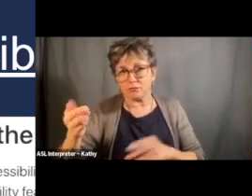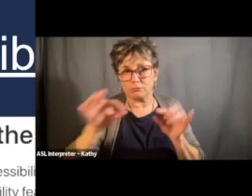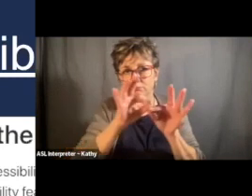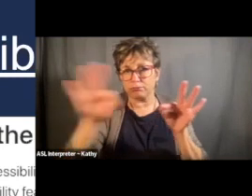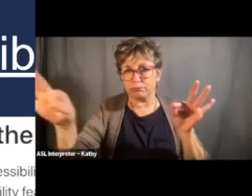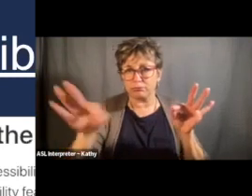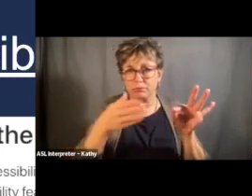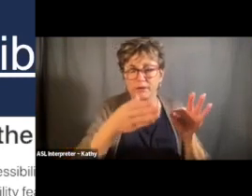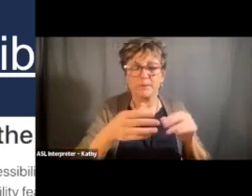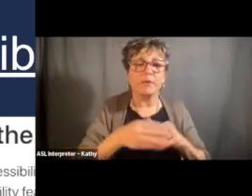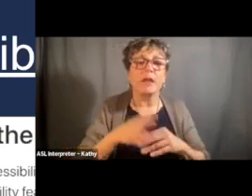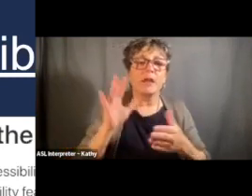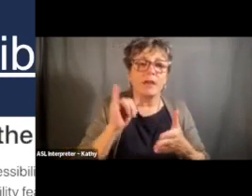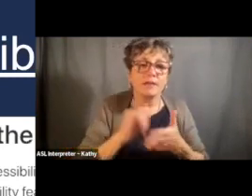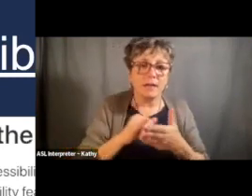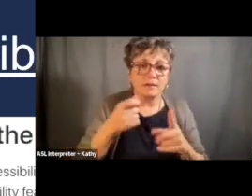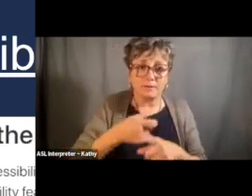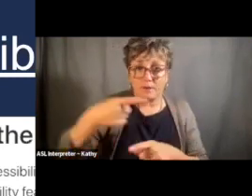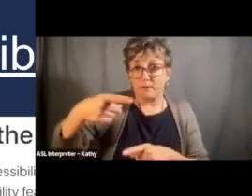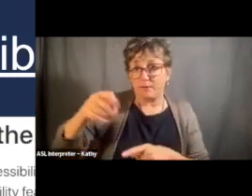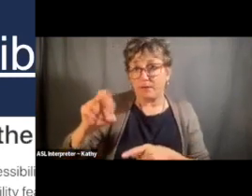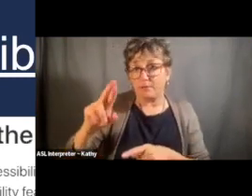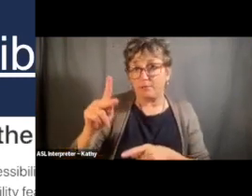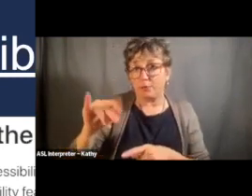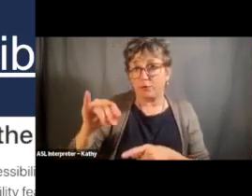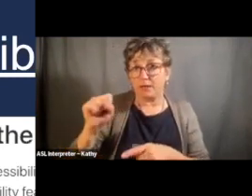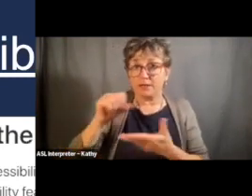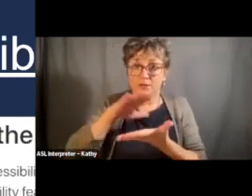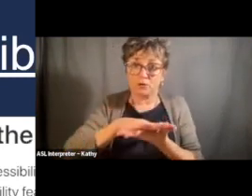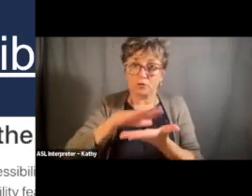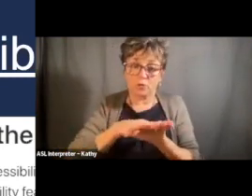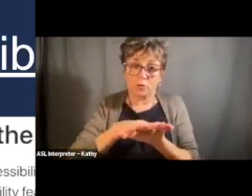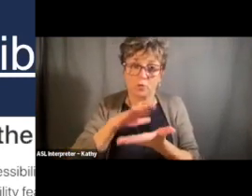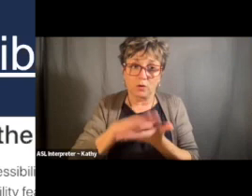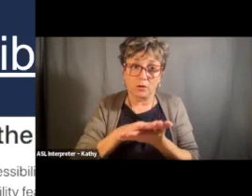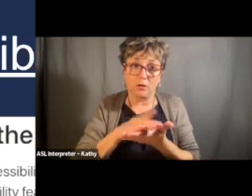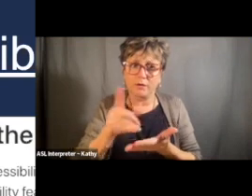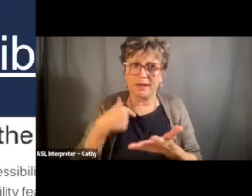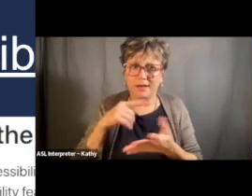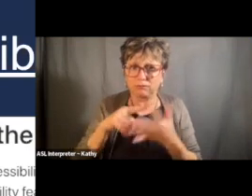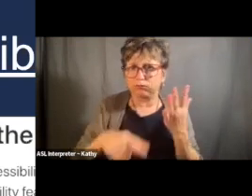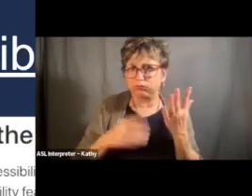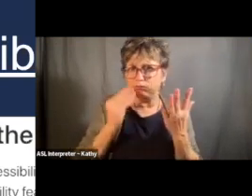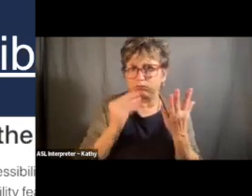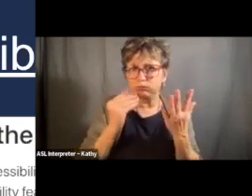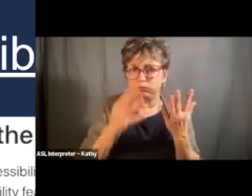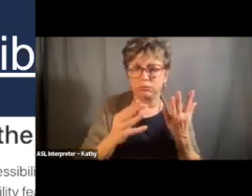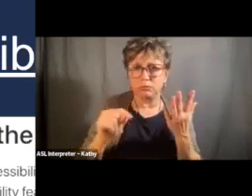School with some tools that you may want to access if you don't already use accessibility